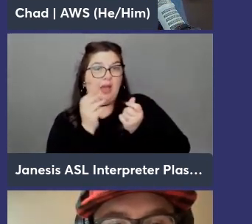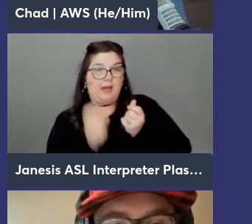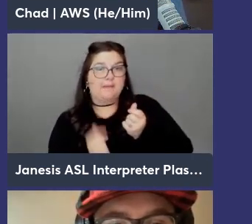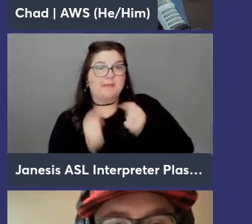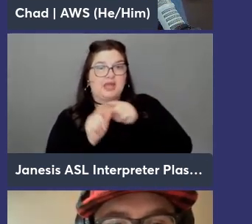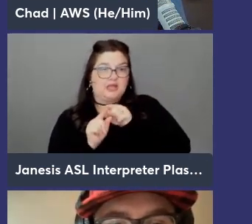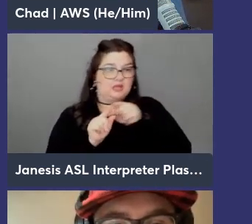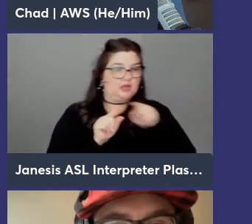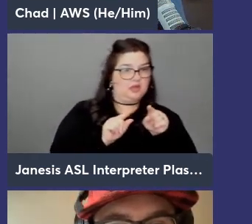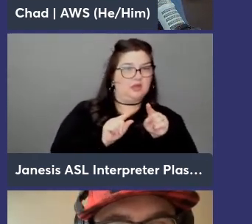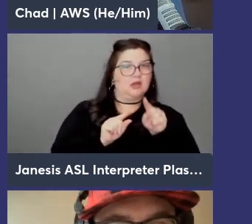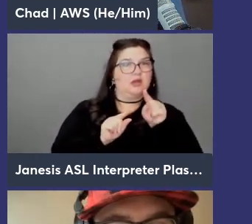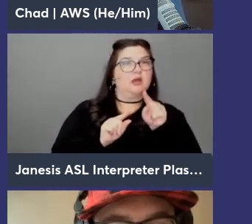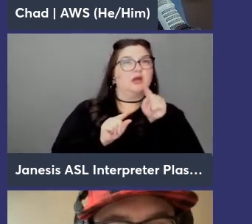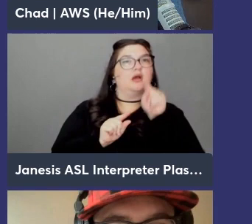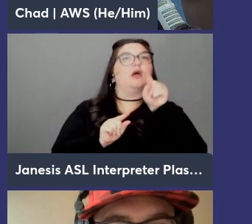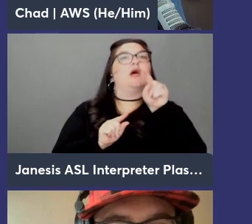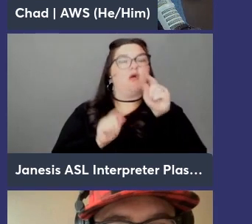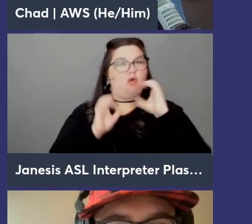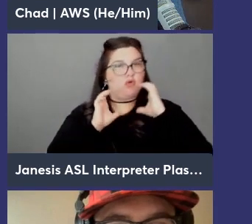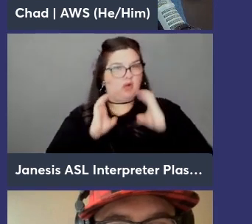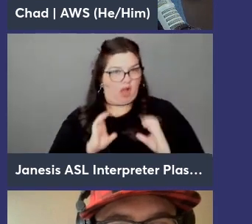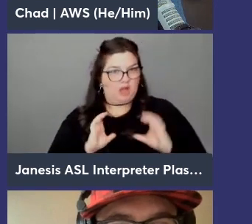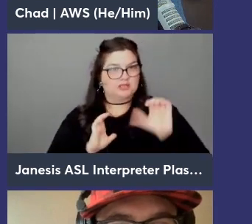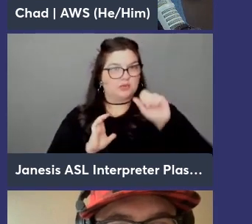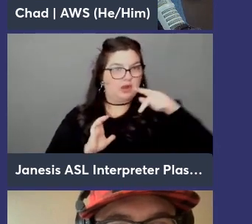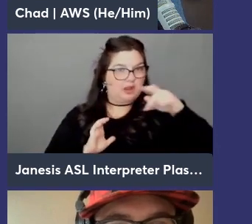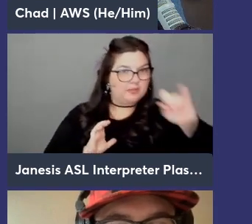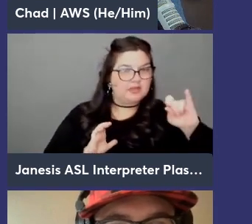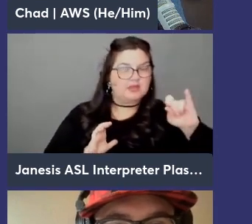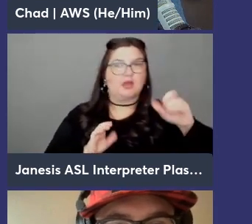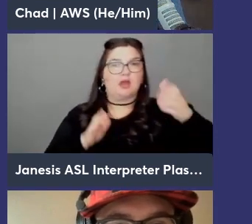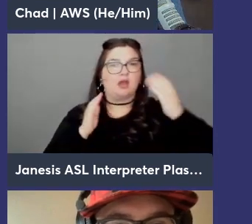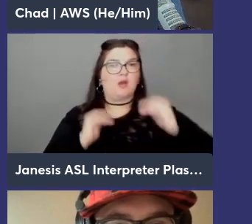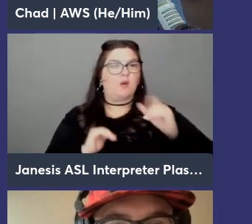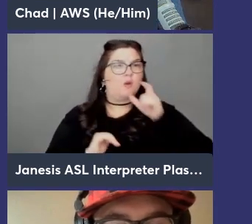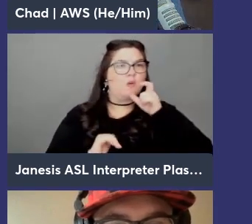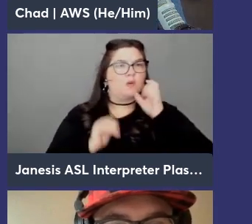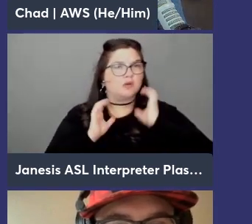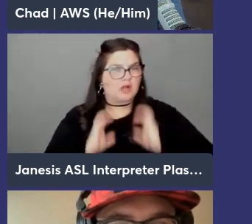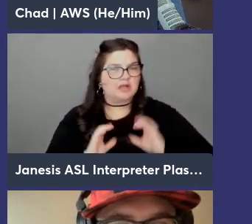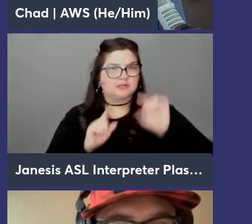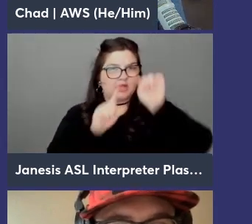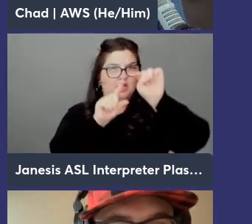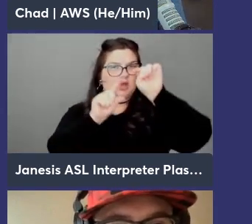and understand what is the customer facing API? Who is the customer? You can drill down and understand, this is upright,